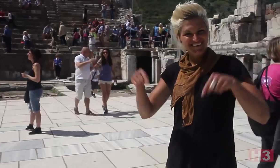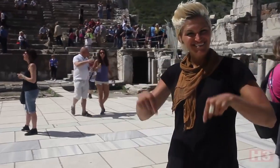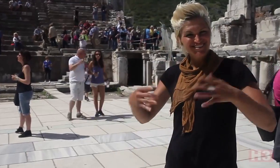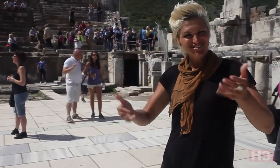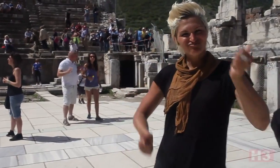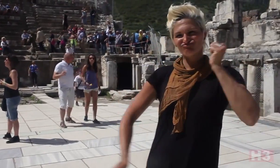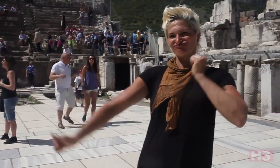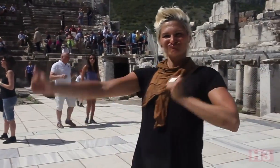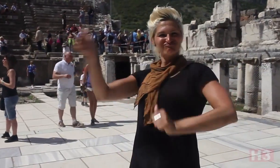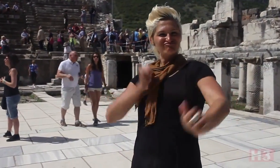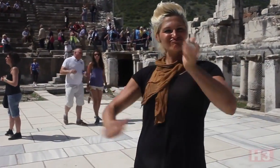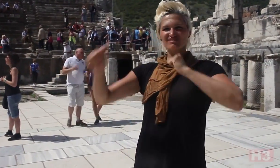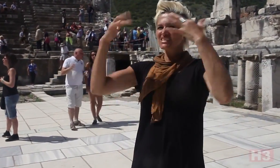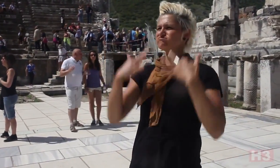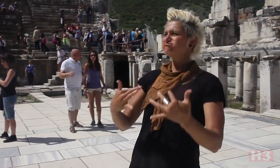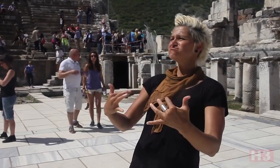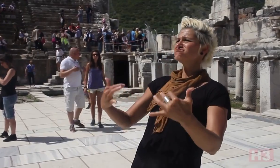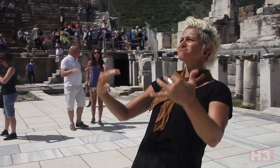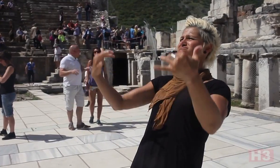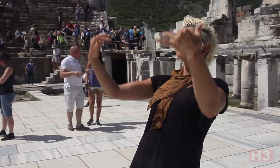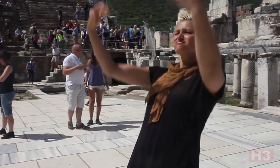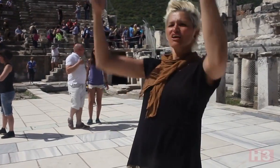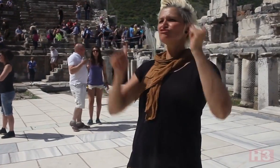This is a theater with many seats.